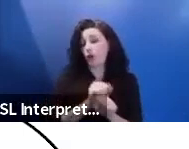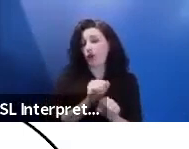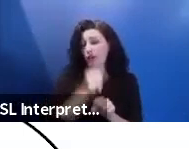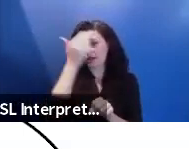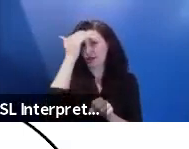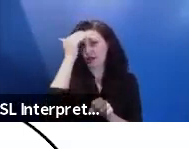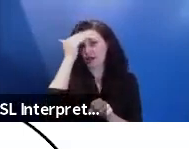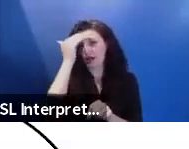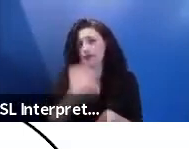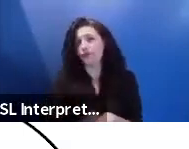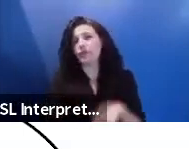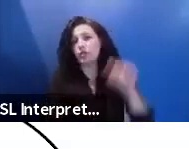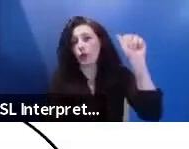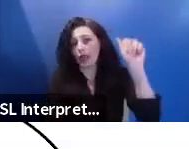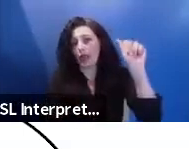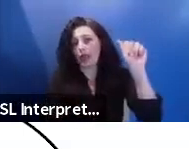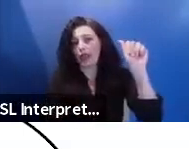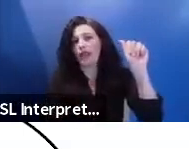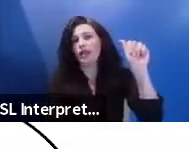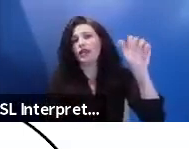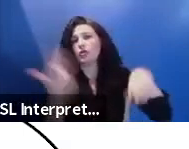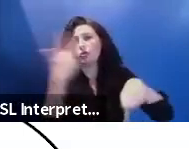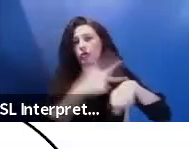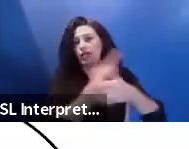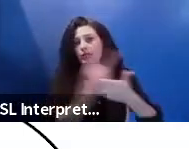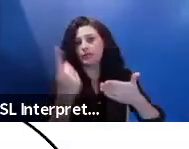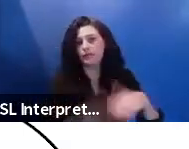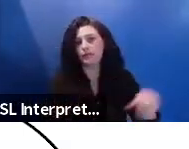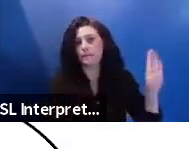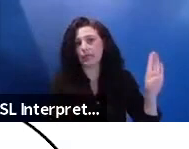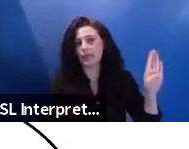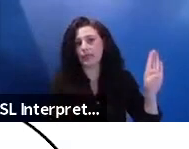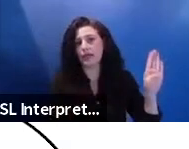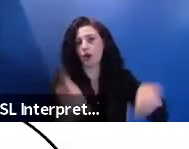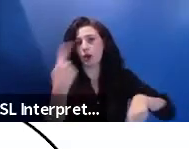Zone B, standard testing would be one time a week. And zone C, standard testing would be once every other week.